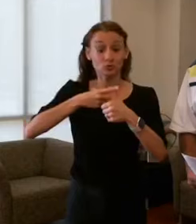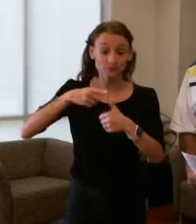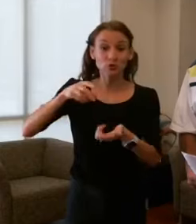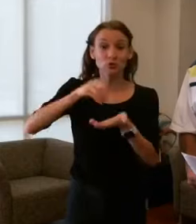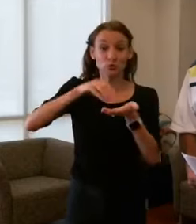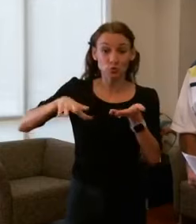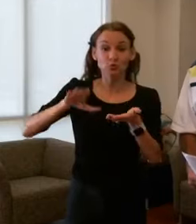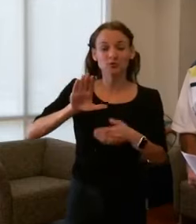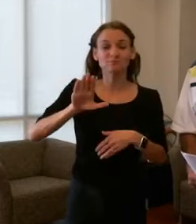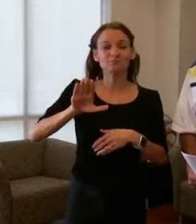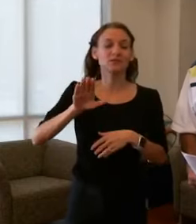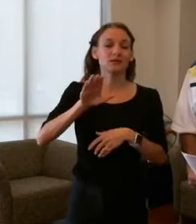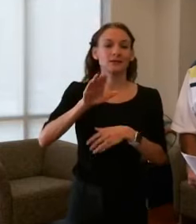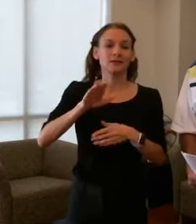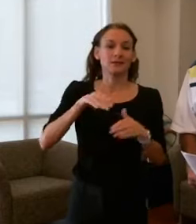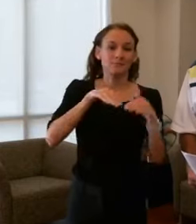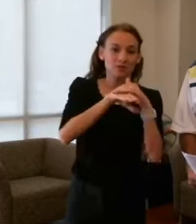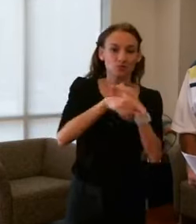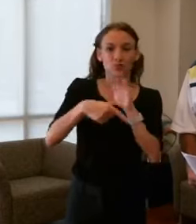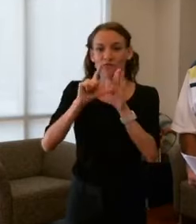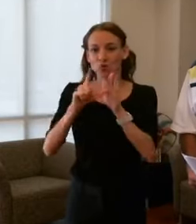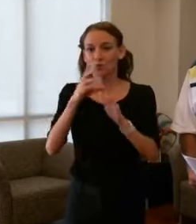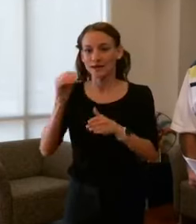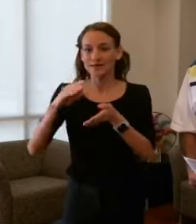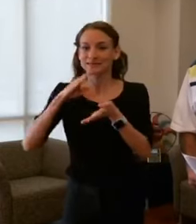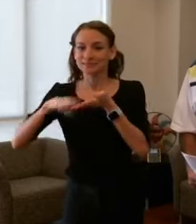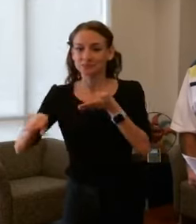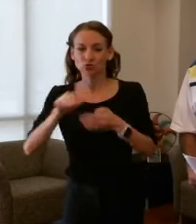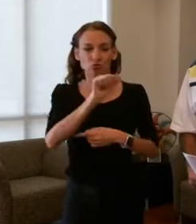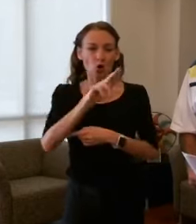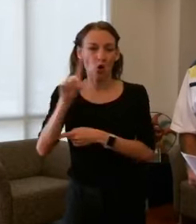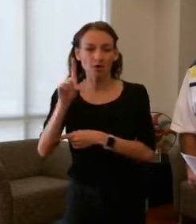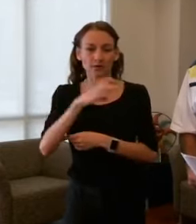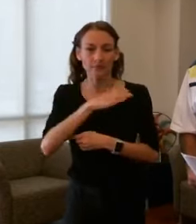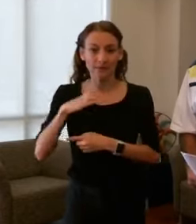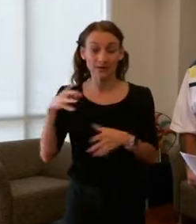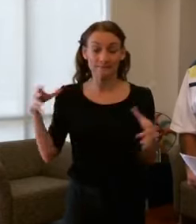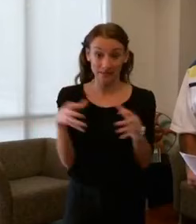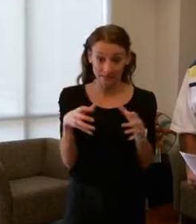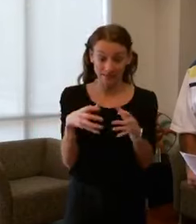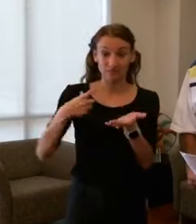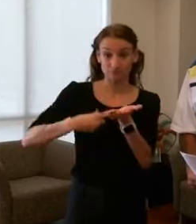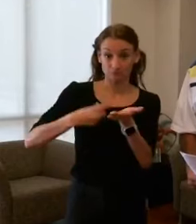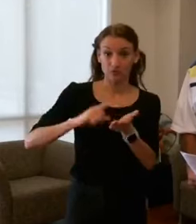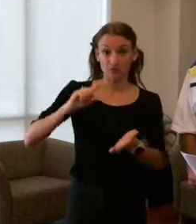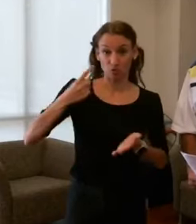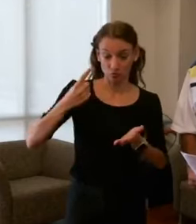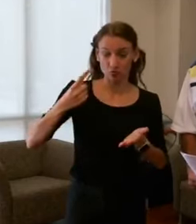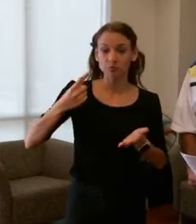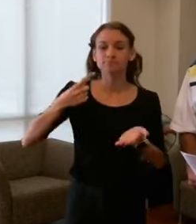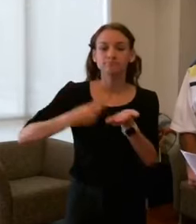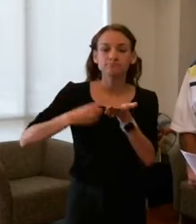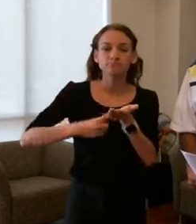review, or dismissal for committee must meet. They will review the need for a modified curriculum